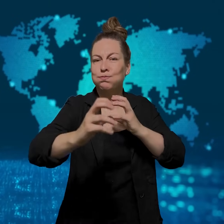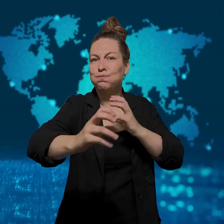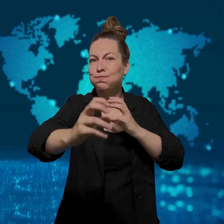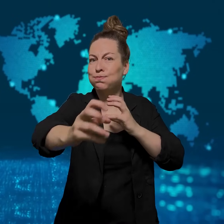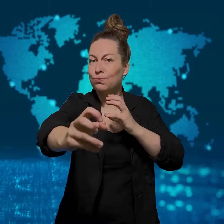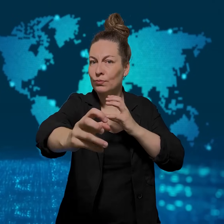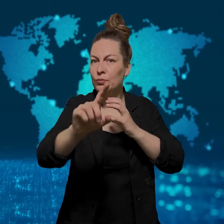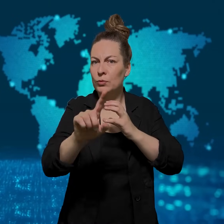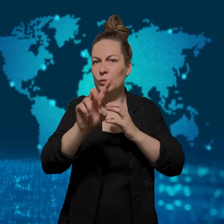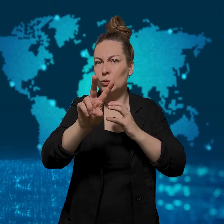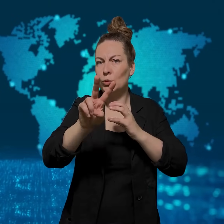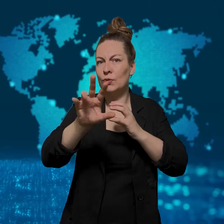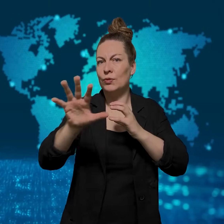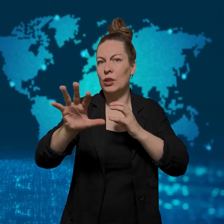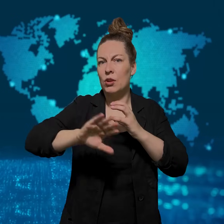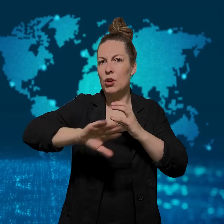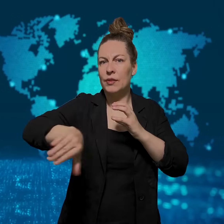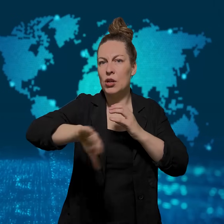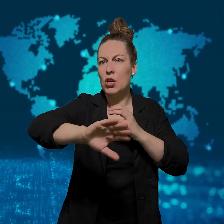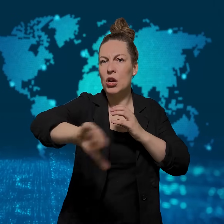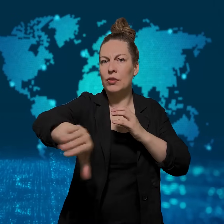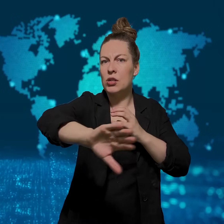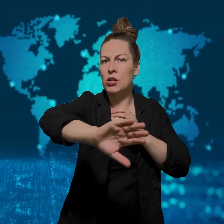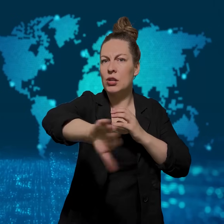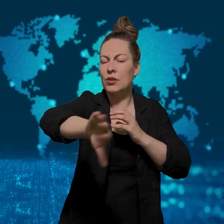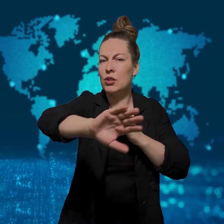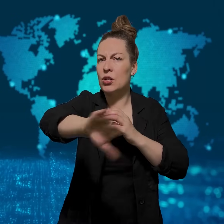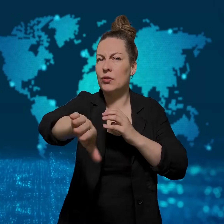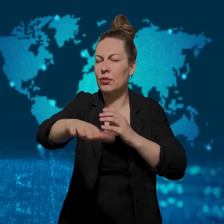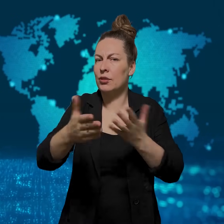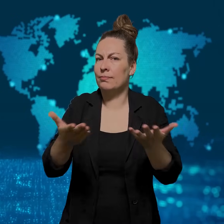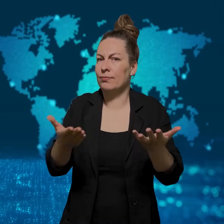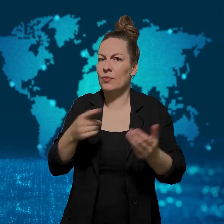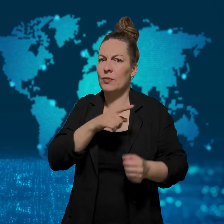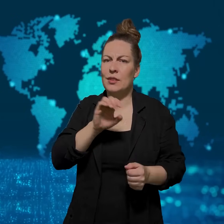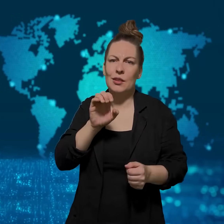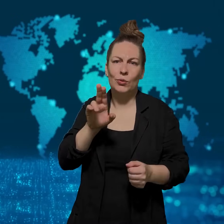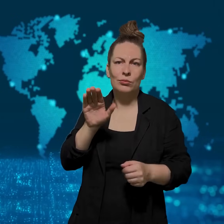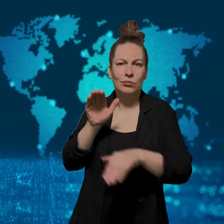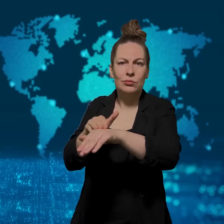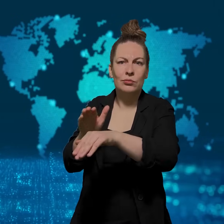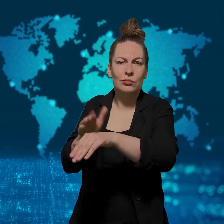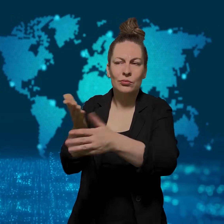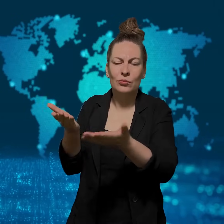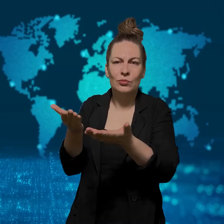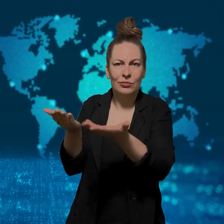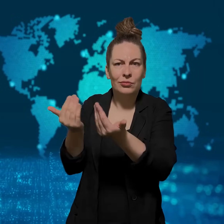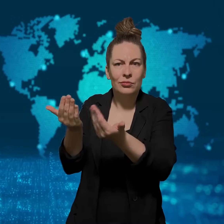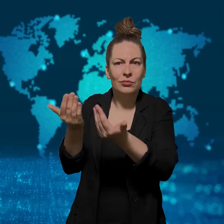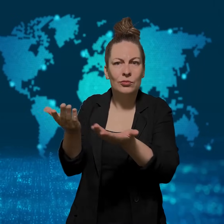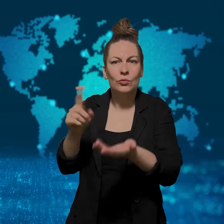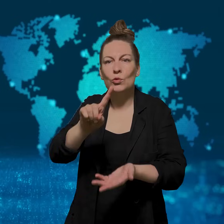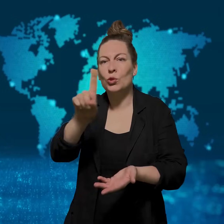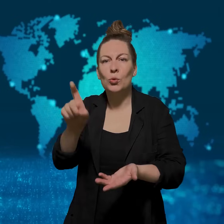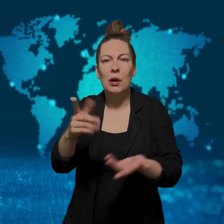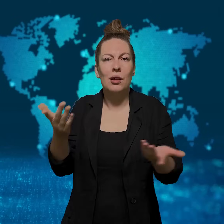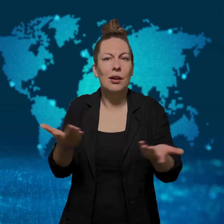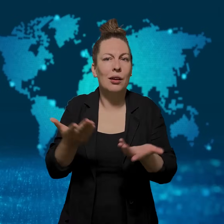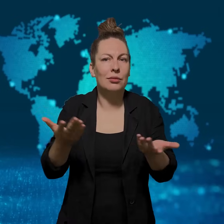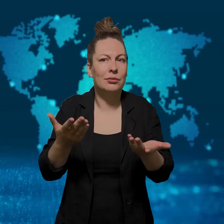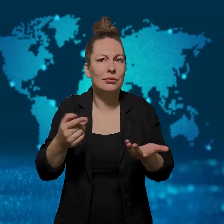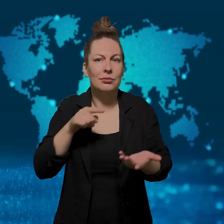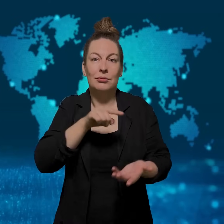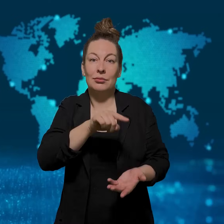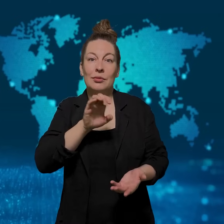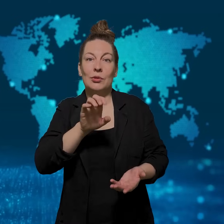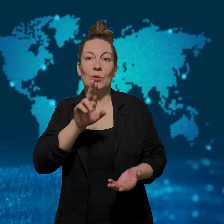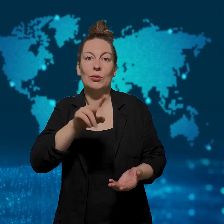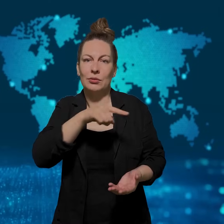Russian border guards removed 25 of the 50 buoys that had been placed.